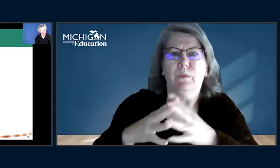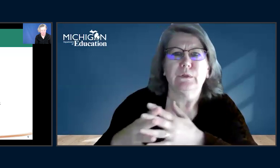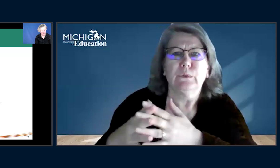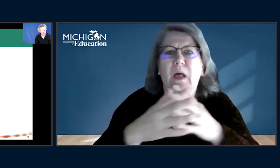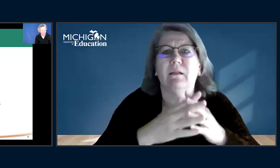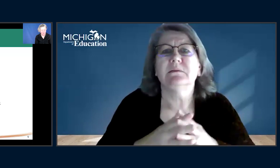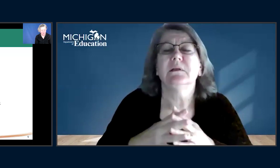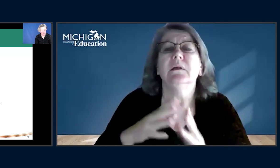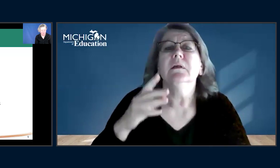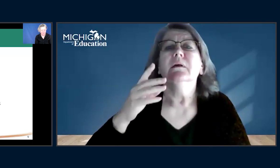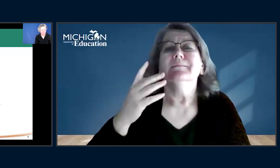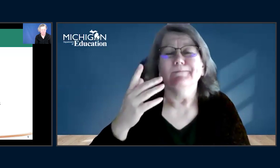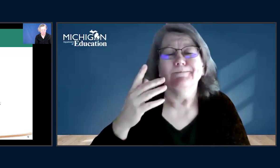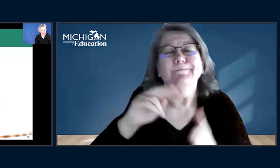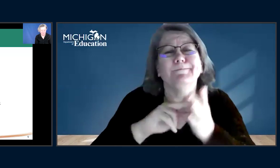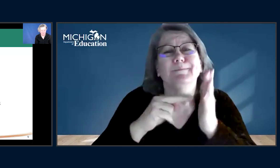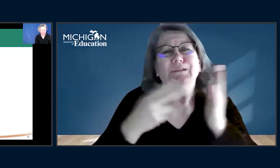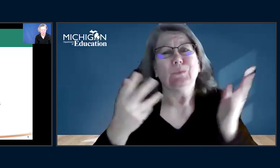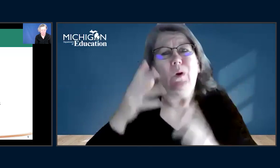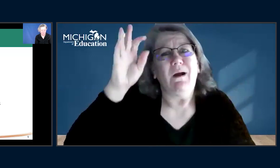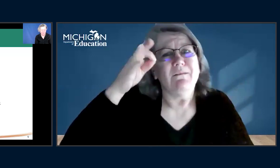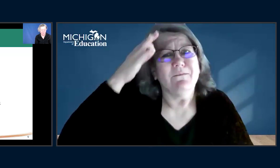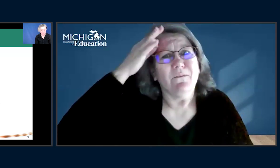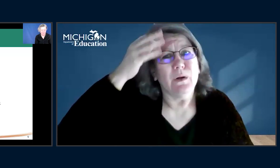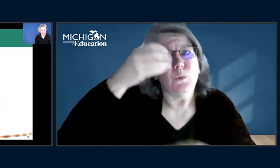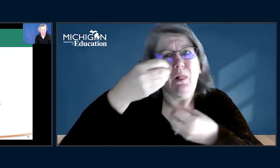I believe 3 or 4 around the U.S. have been closed,